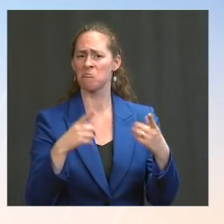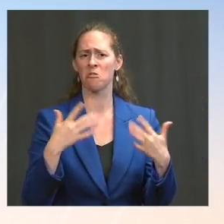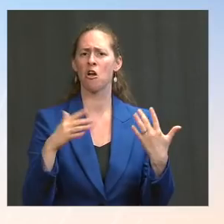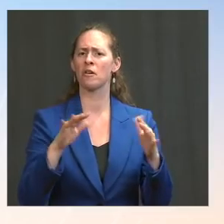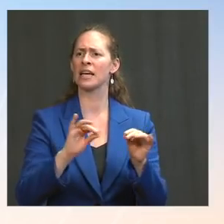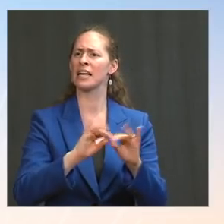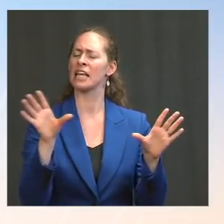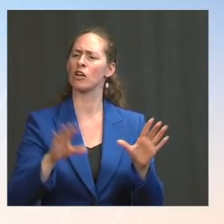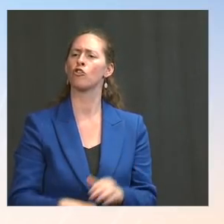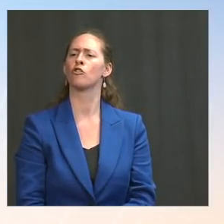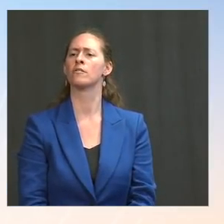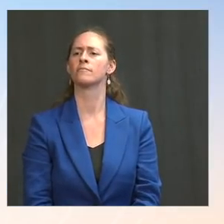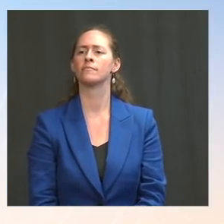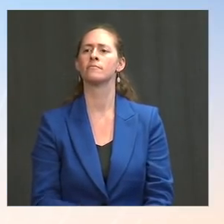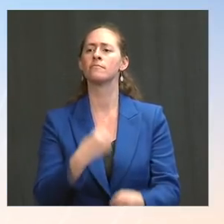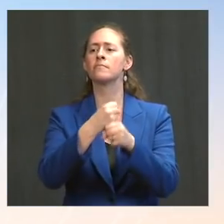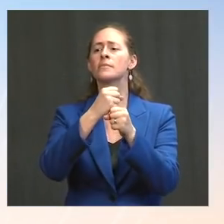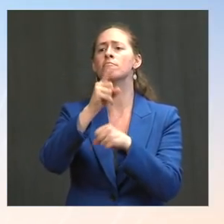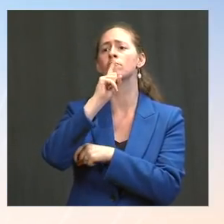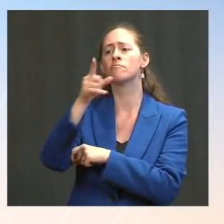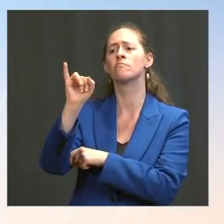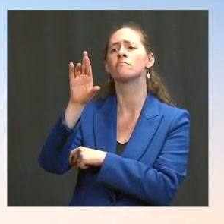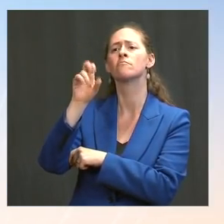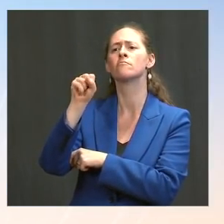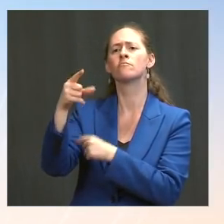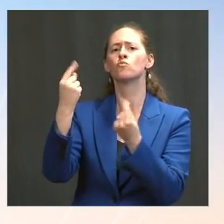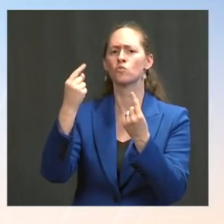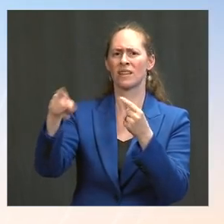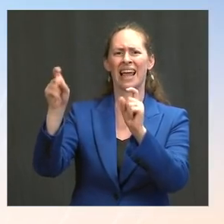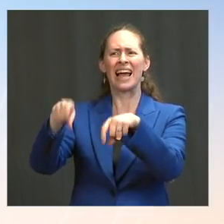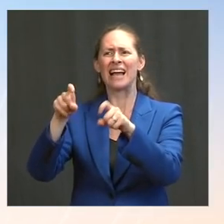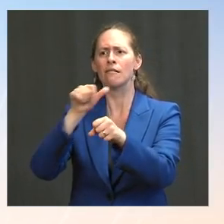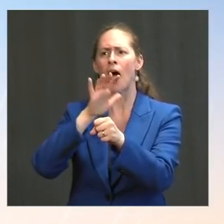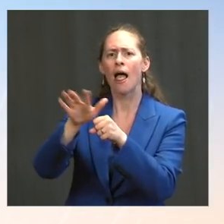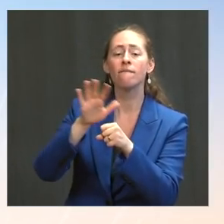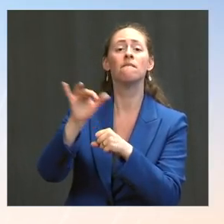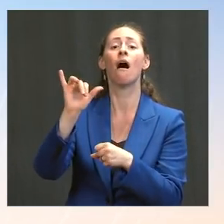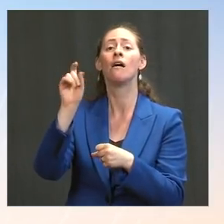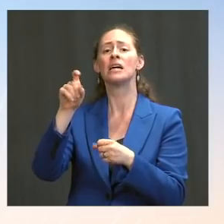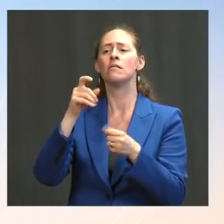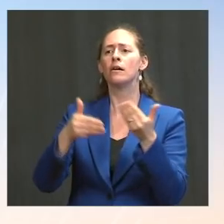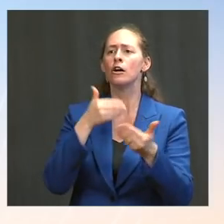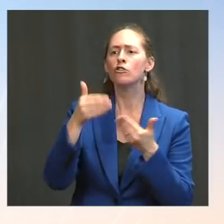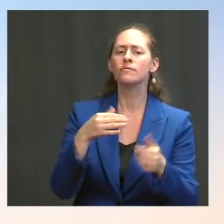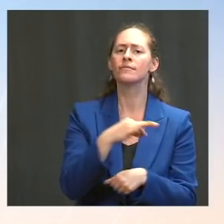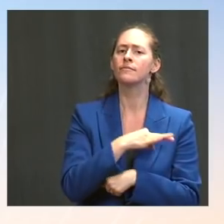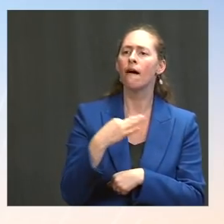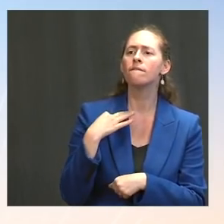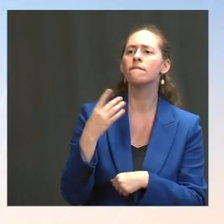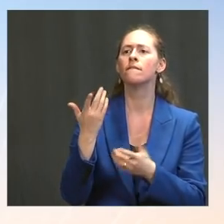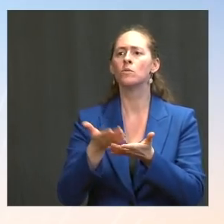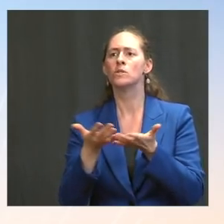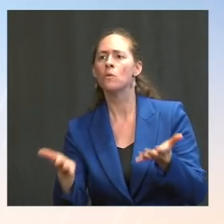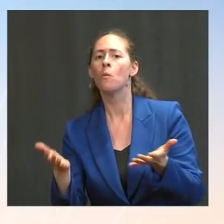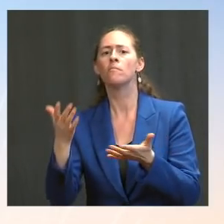Ms. Psaki: Well, first, I think it's a key payfor, and one that was agreed to by a bipartisan group who negotiated the deal. And for clarity, what the --